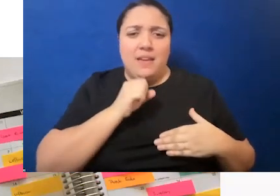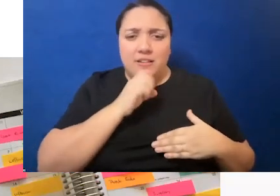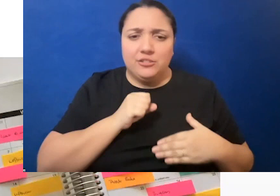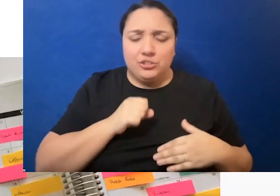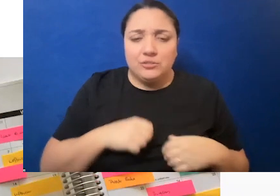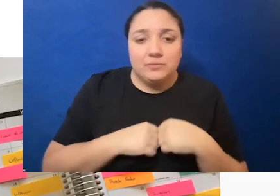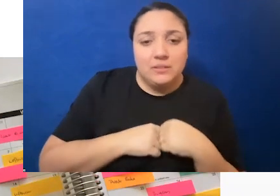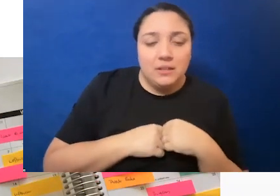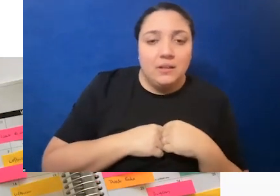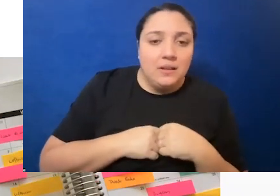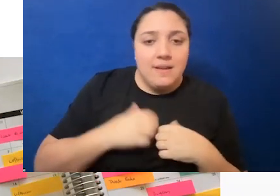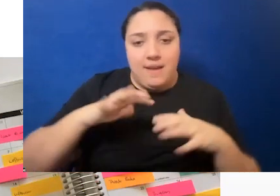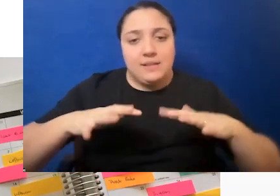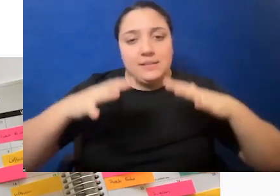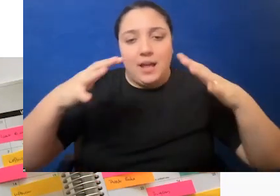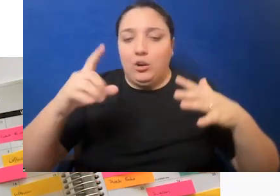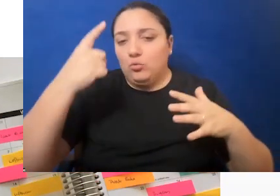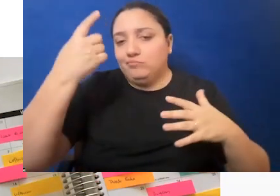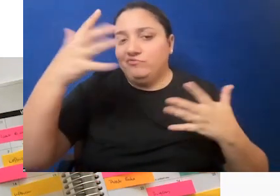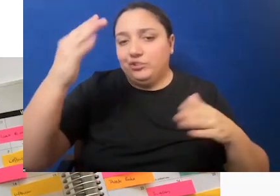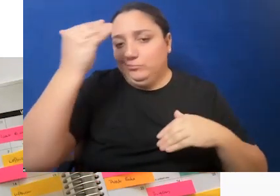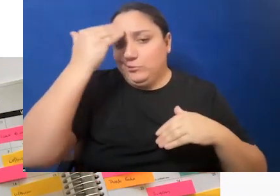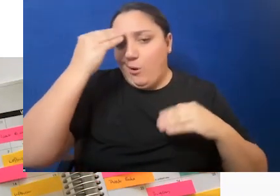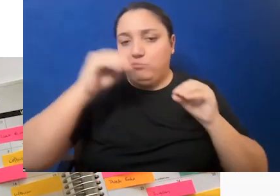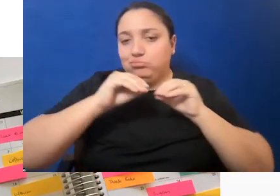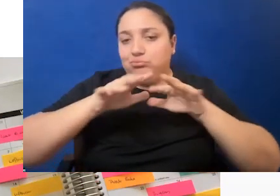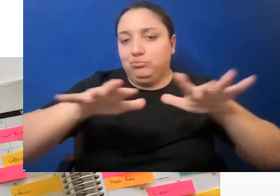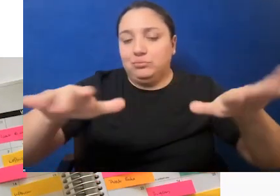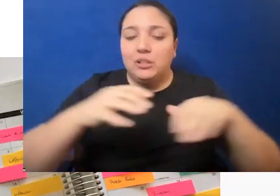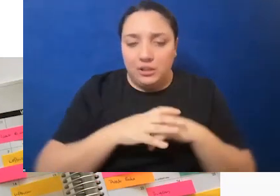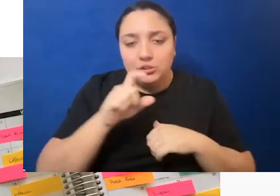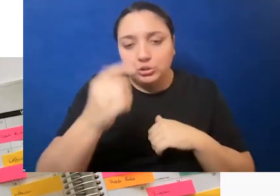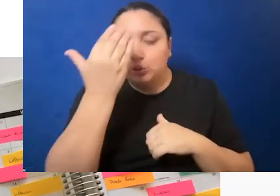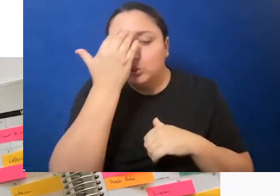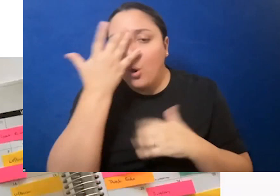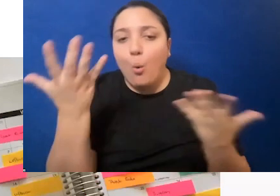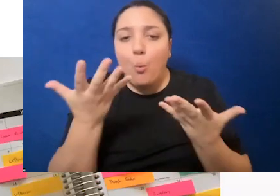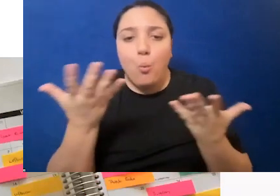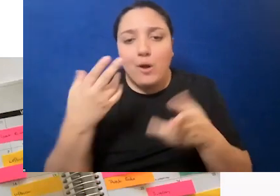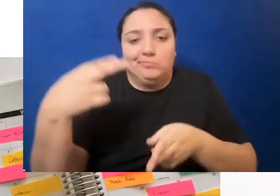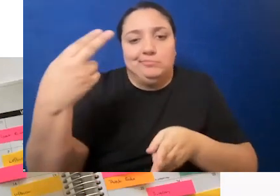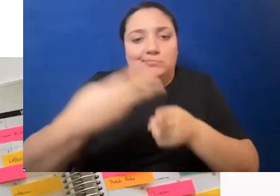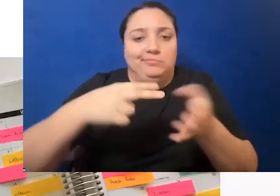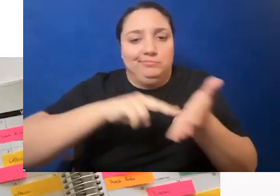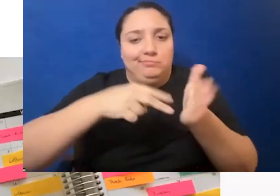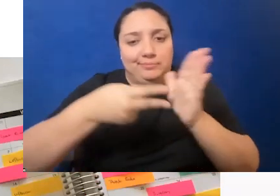ANXIETY HAS BECOME A HOUSE HOLD WORD. IT IS IMPORTANT TO TALK ABOUT WHAT IT IS TO MAKE SURE THAT WE ARE ALL ON THE SAME PAGE.